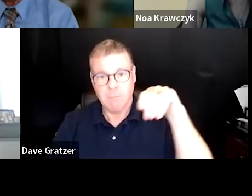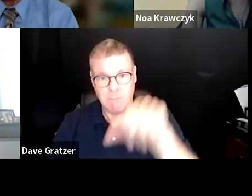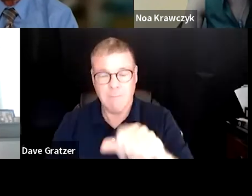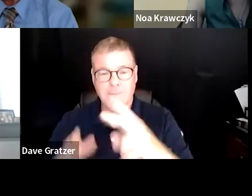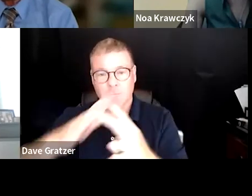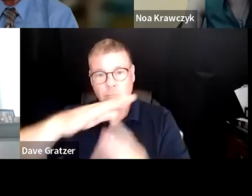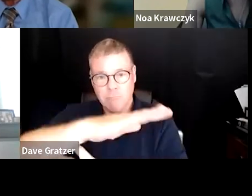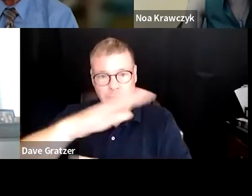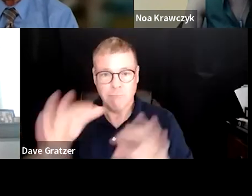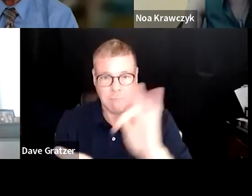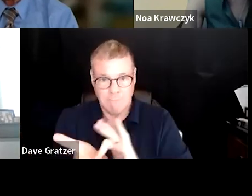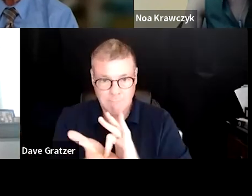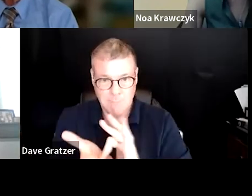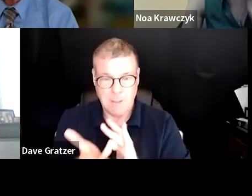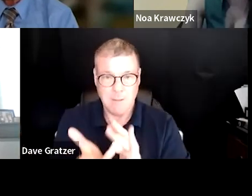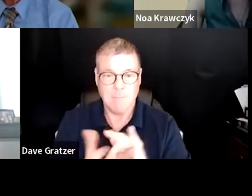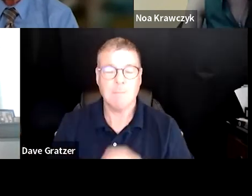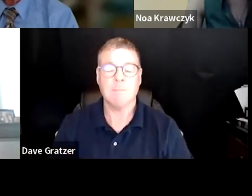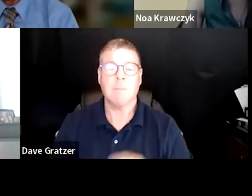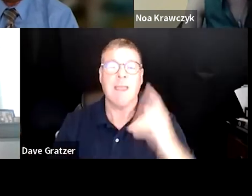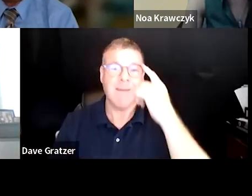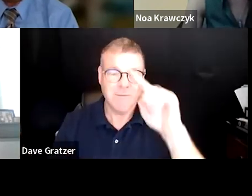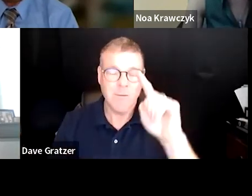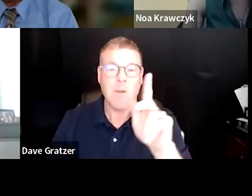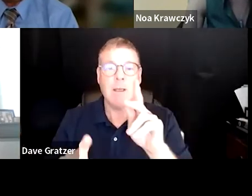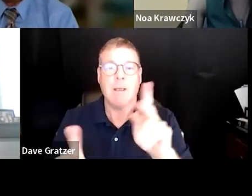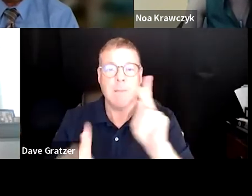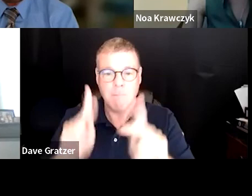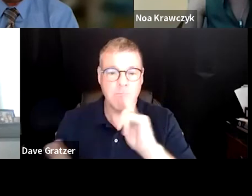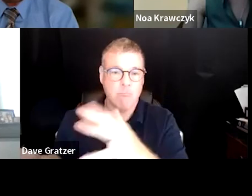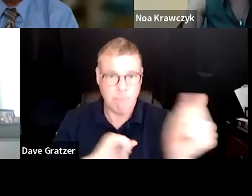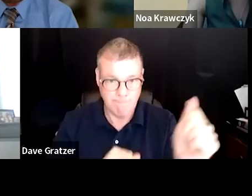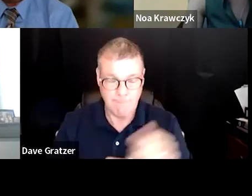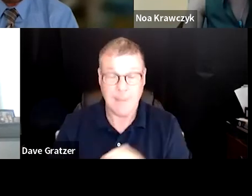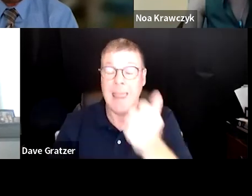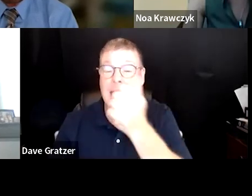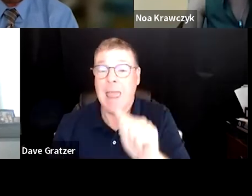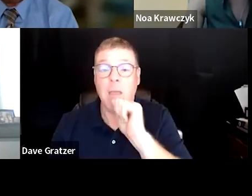for methamphetamine for individuals who are released. So anybody who receives a script,